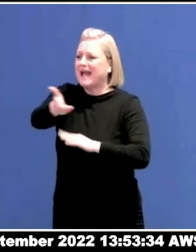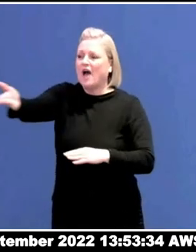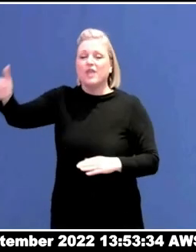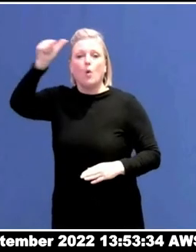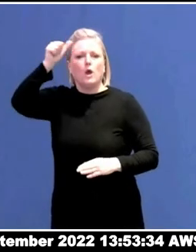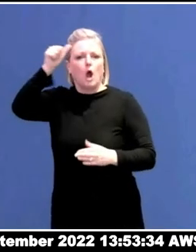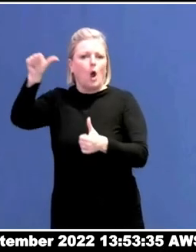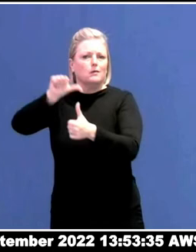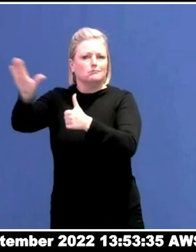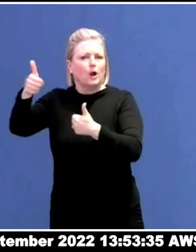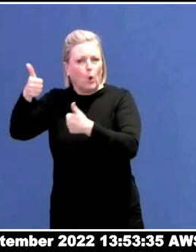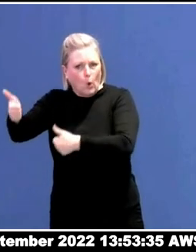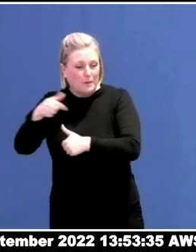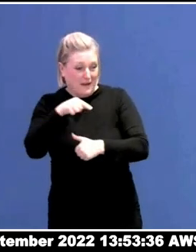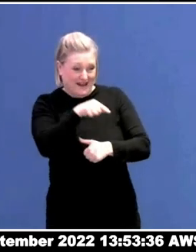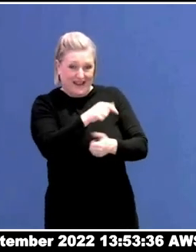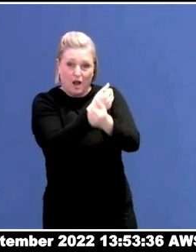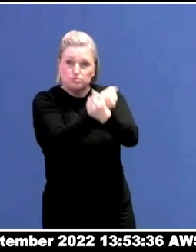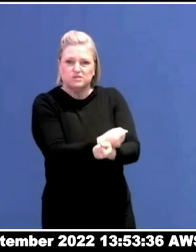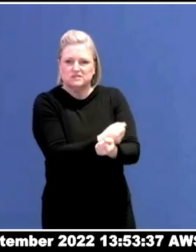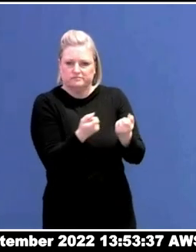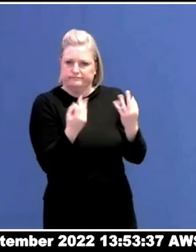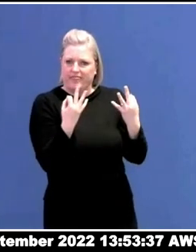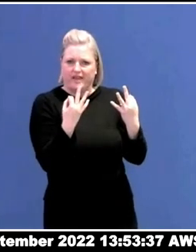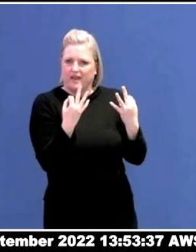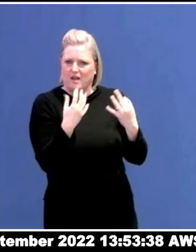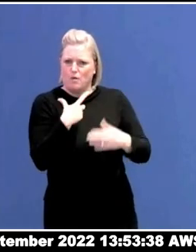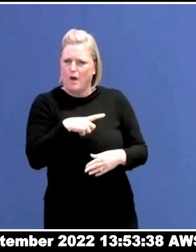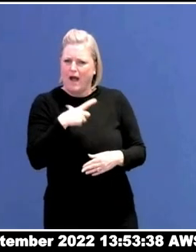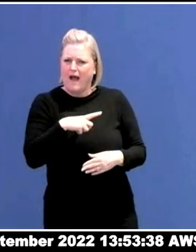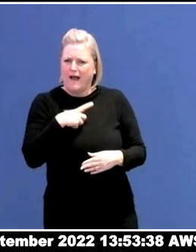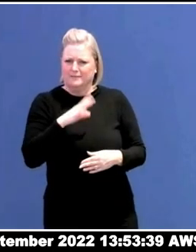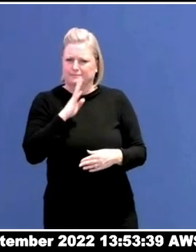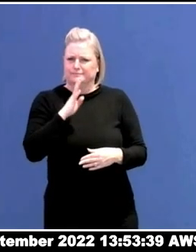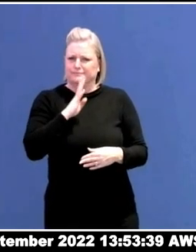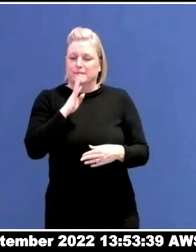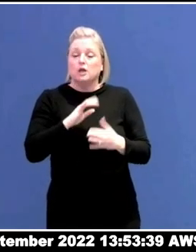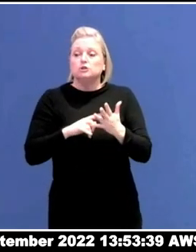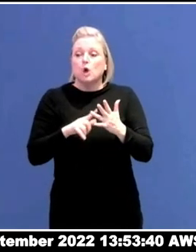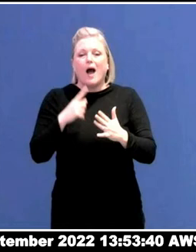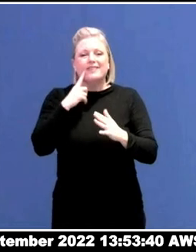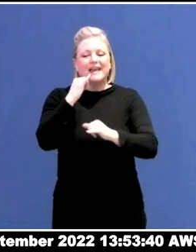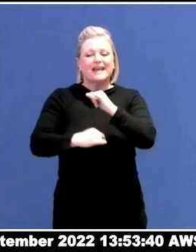are not being done in prisons. So it's - it's something that, you know, international legislation is very clear on.